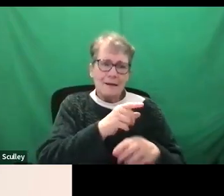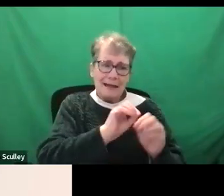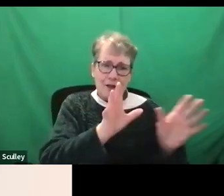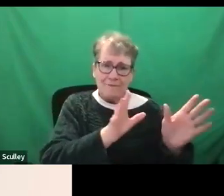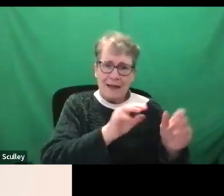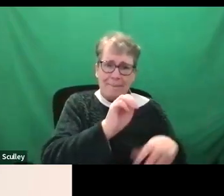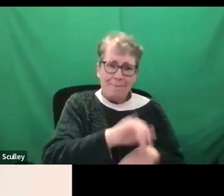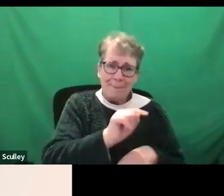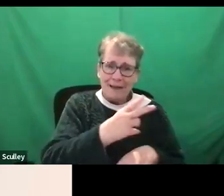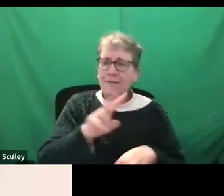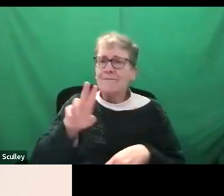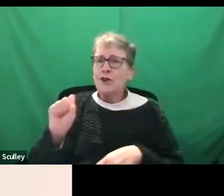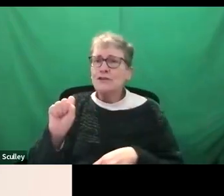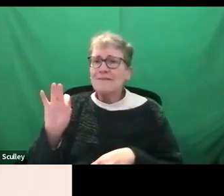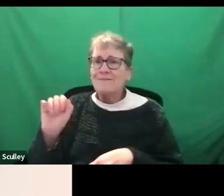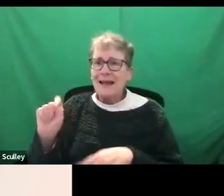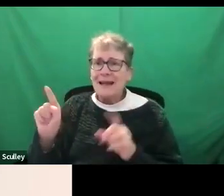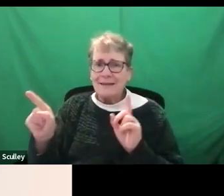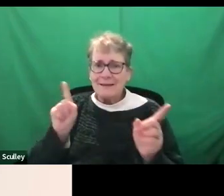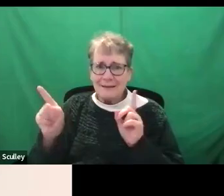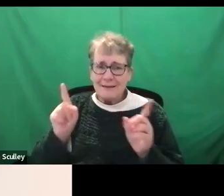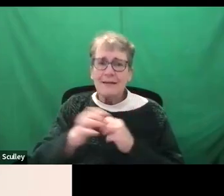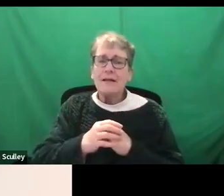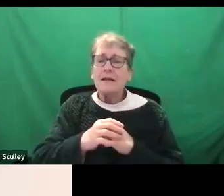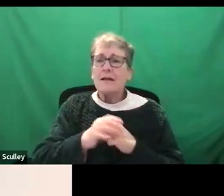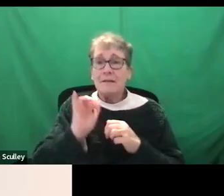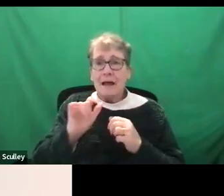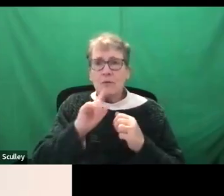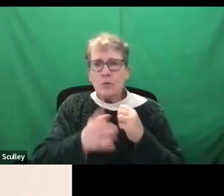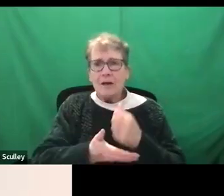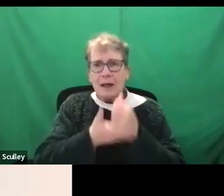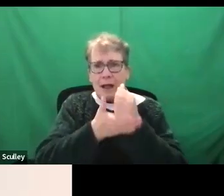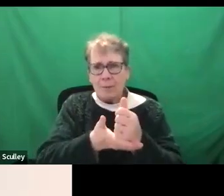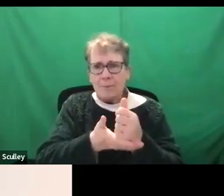They have to be clear that there are many different communication methods